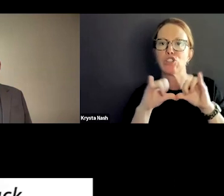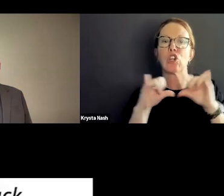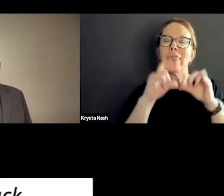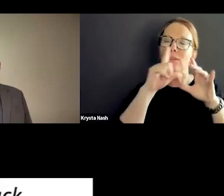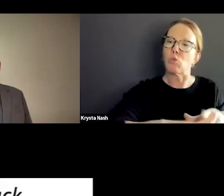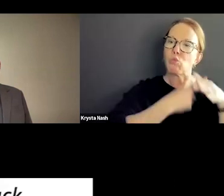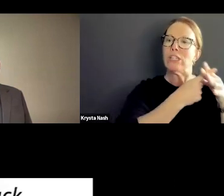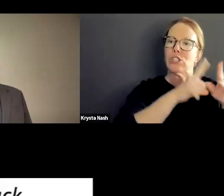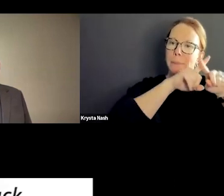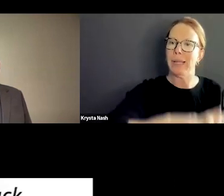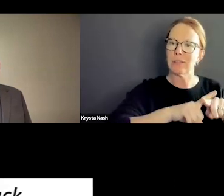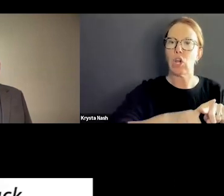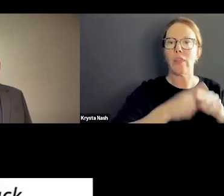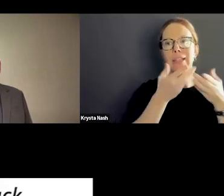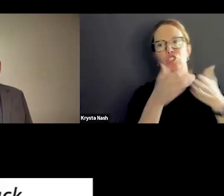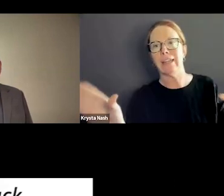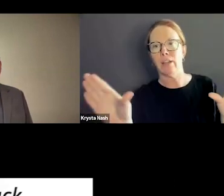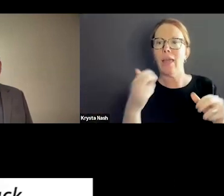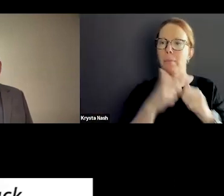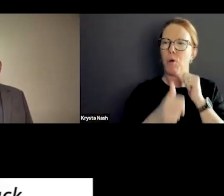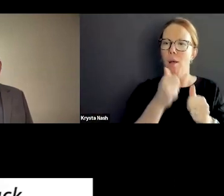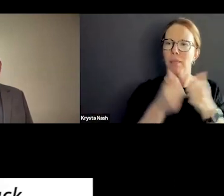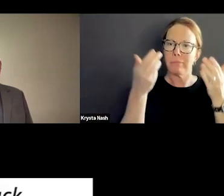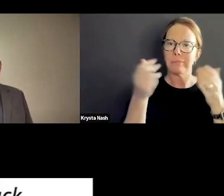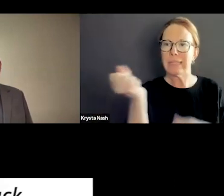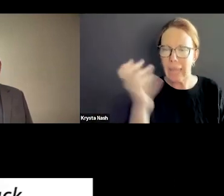just the generic form of what's called the Problem Gambling Severity Index,